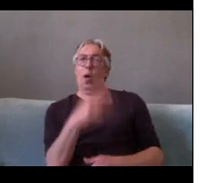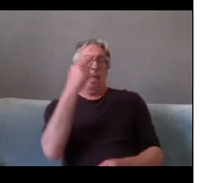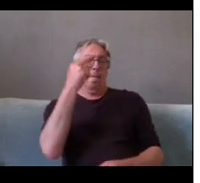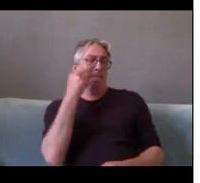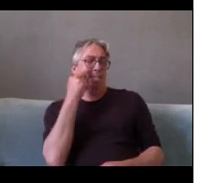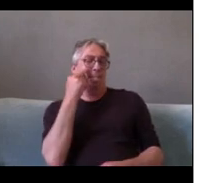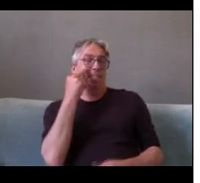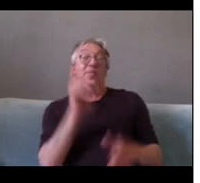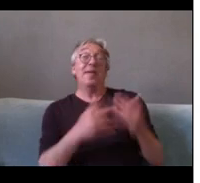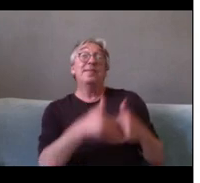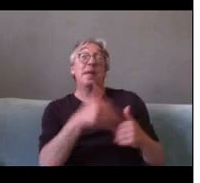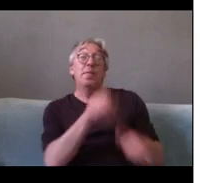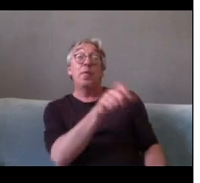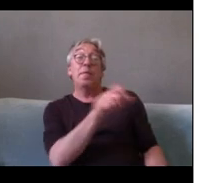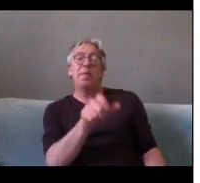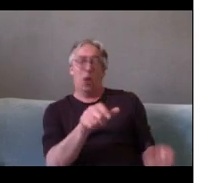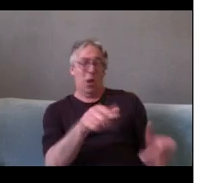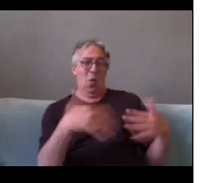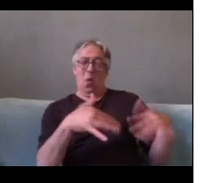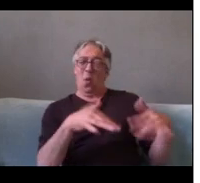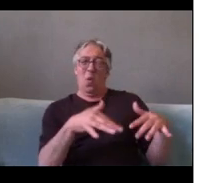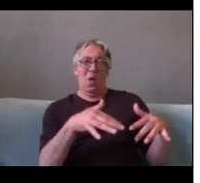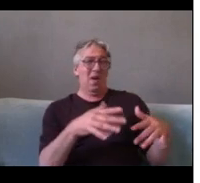There are two targets.